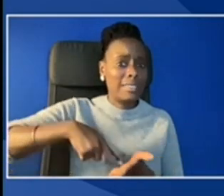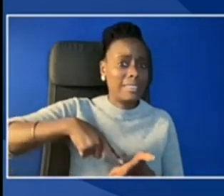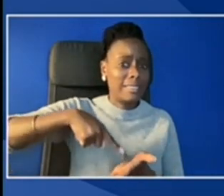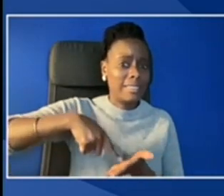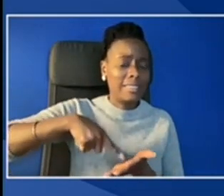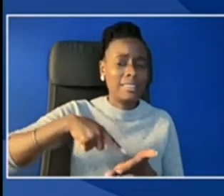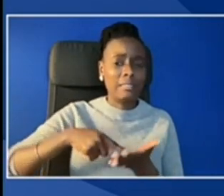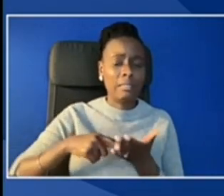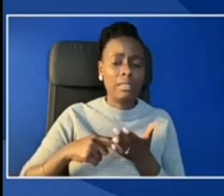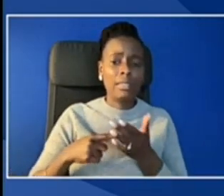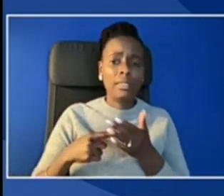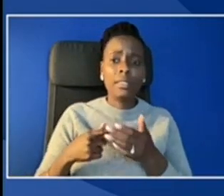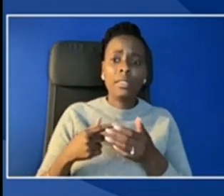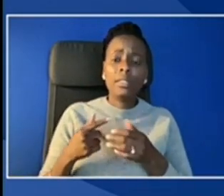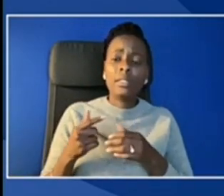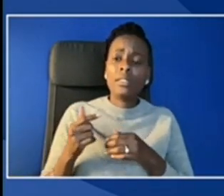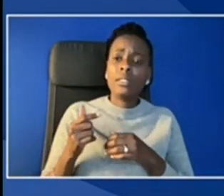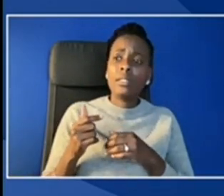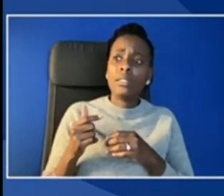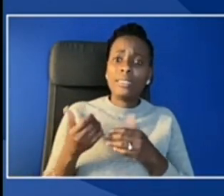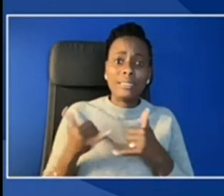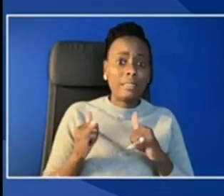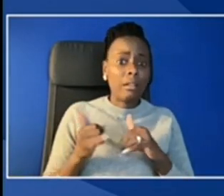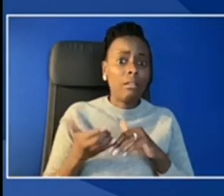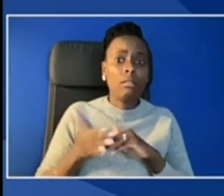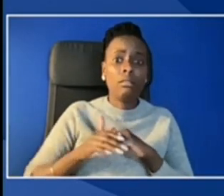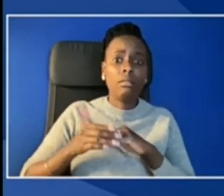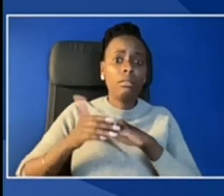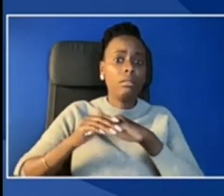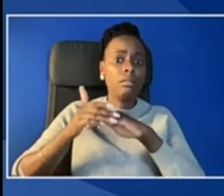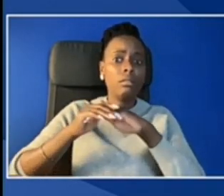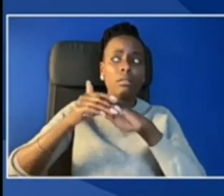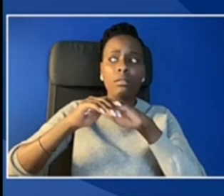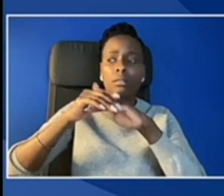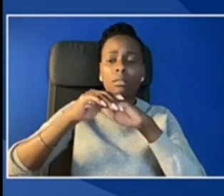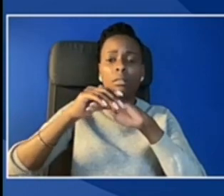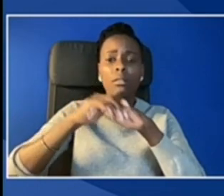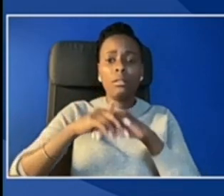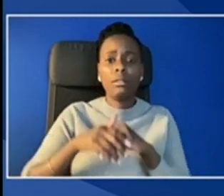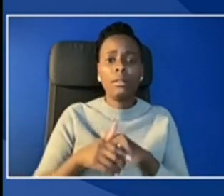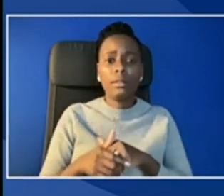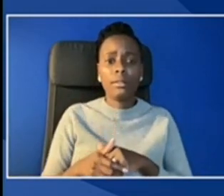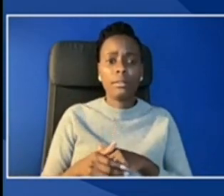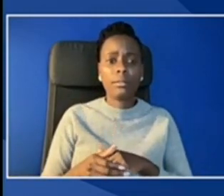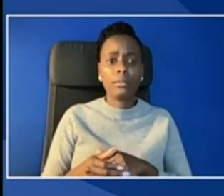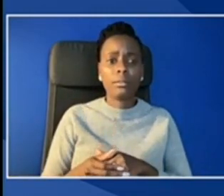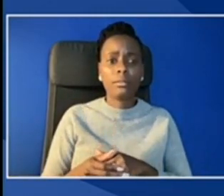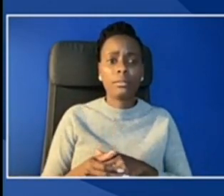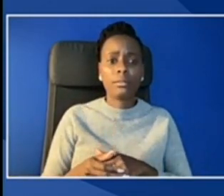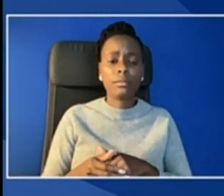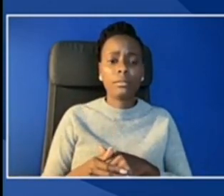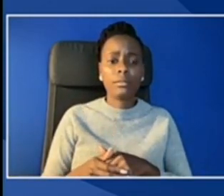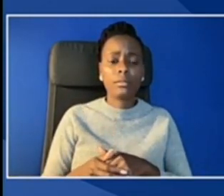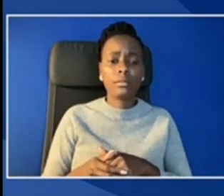and that is continuing to accrue you know, kind of as it's trying- not even attempting to be paid off, but it's